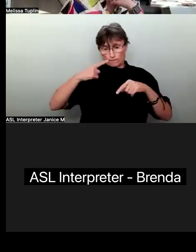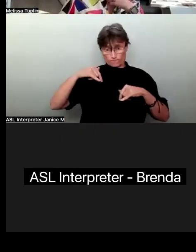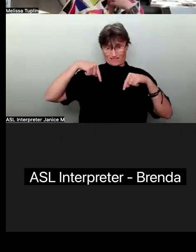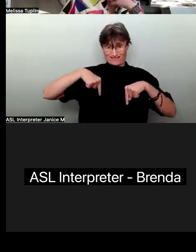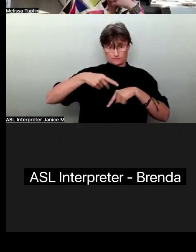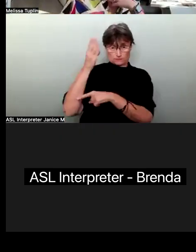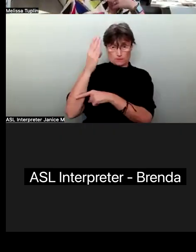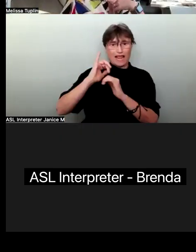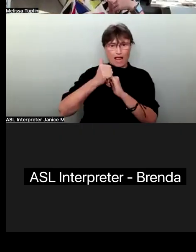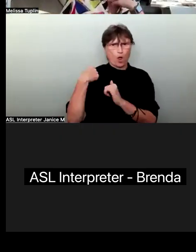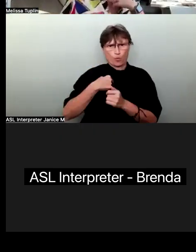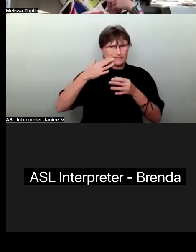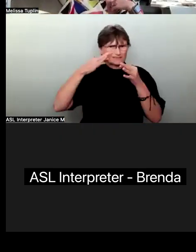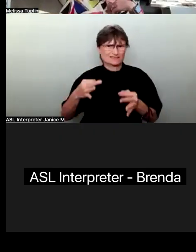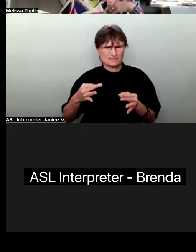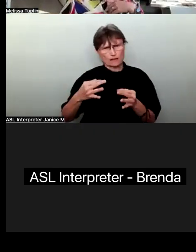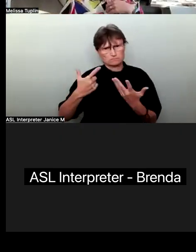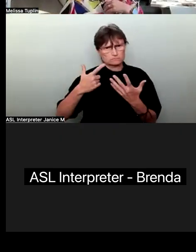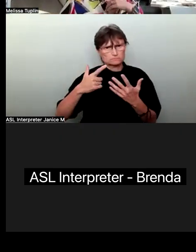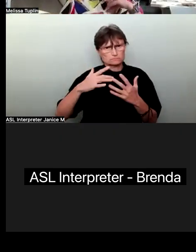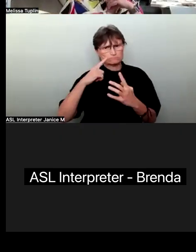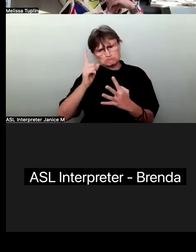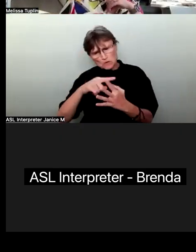The general characteristics that we looked at when defining what